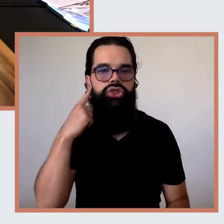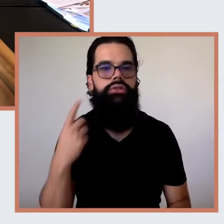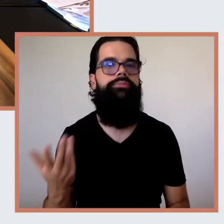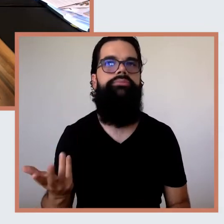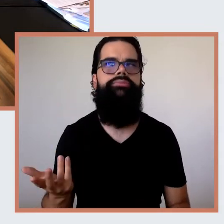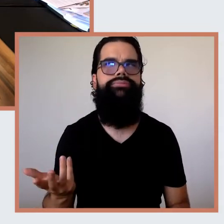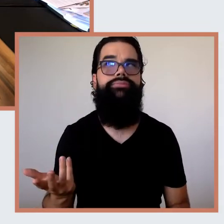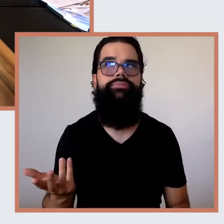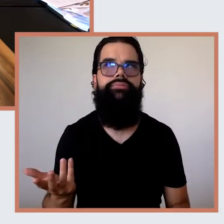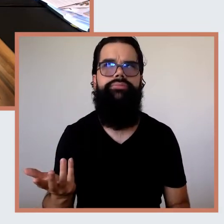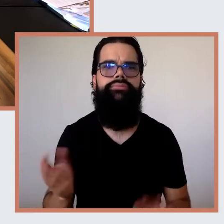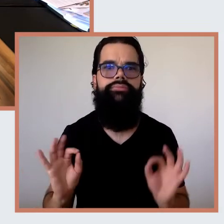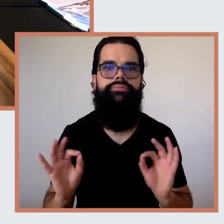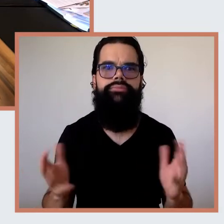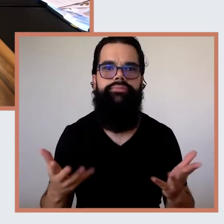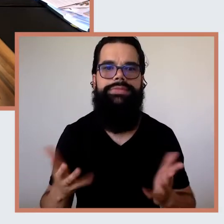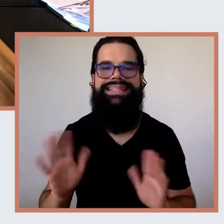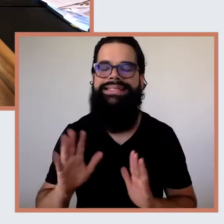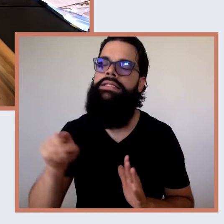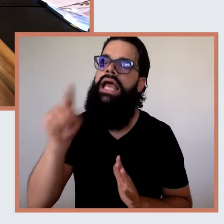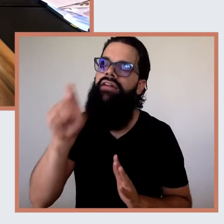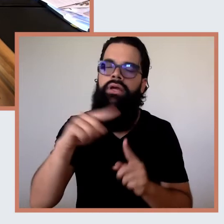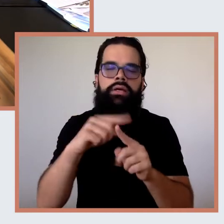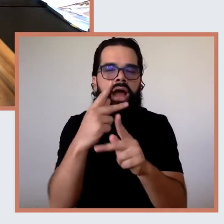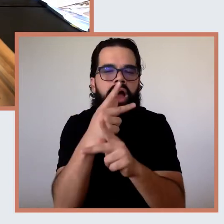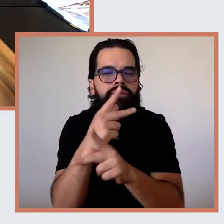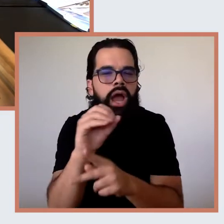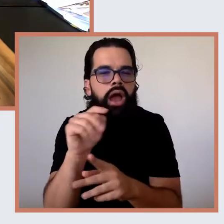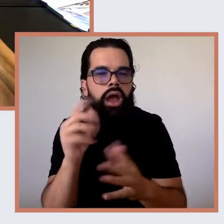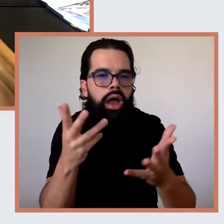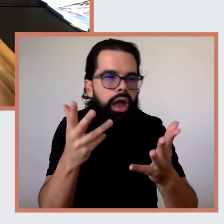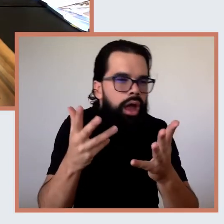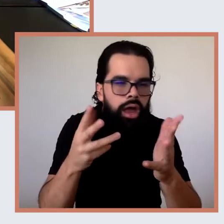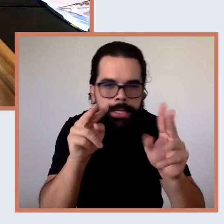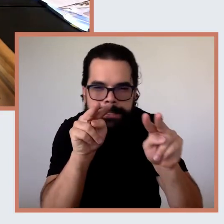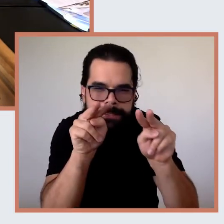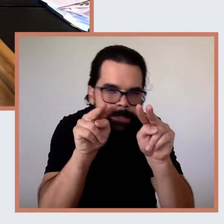because they're hearing nothing. And it's very, you have to figure out a way